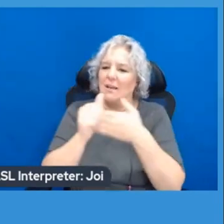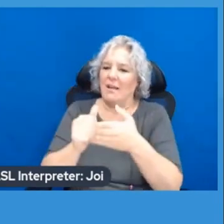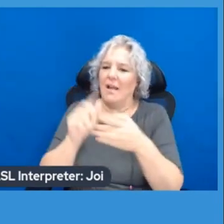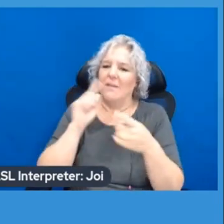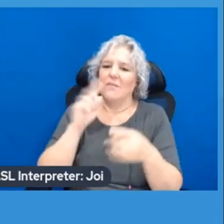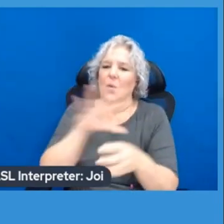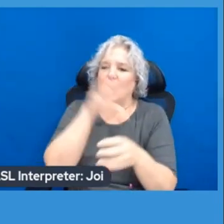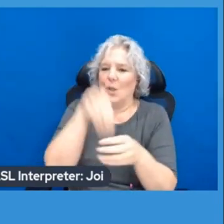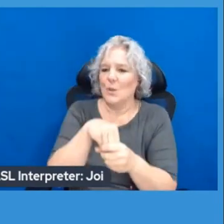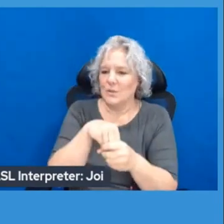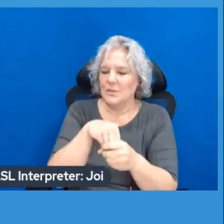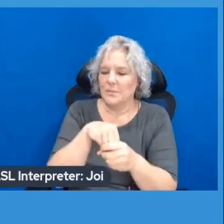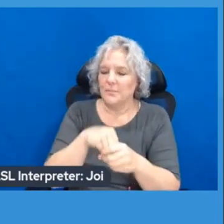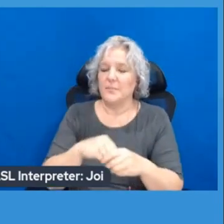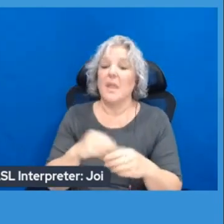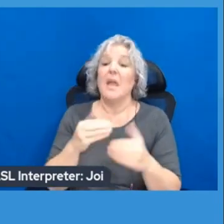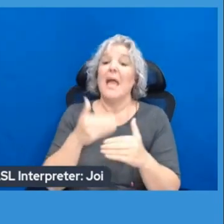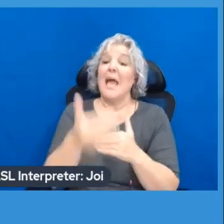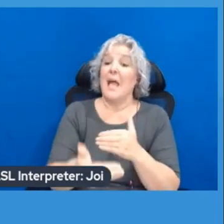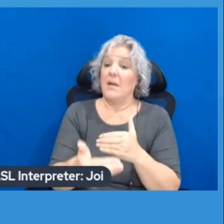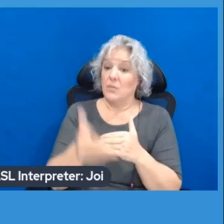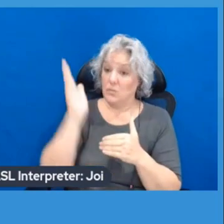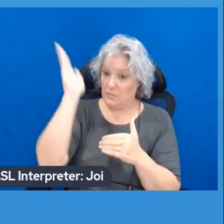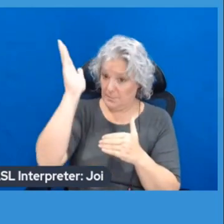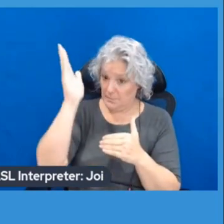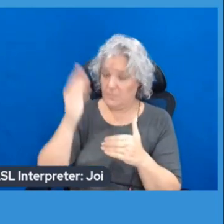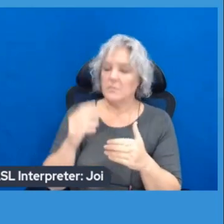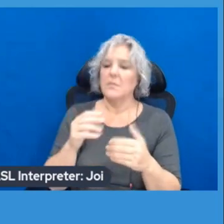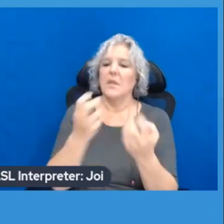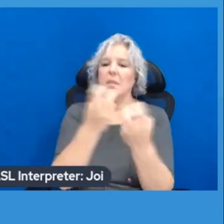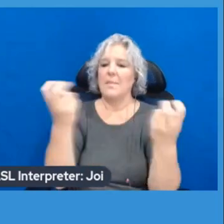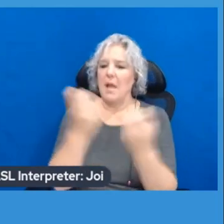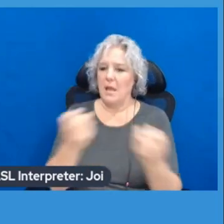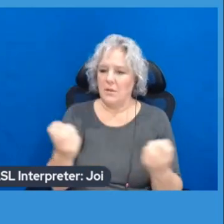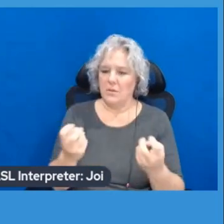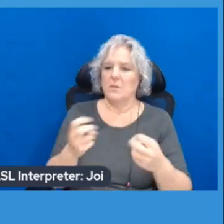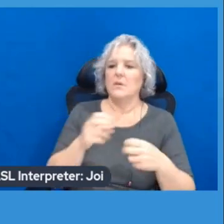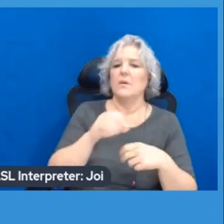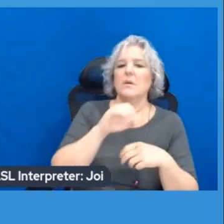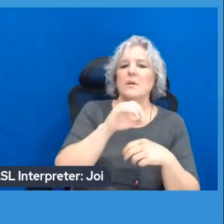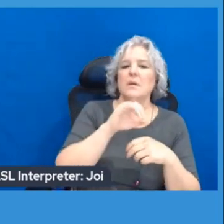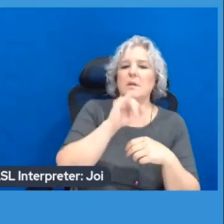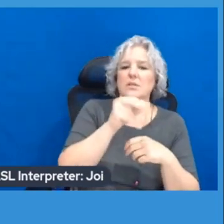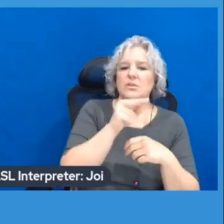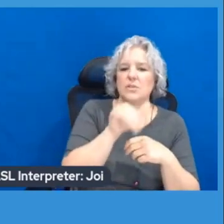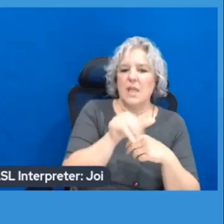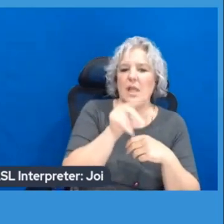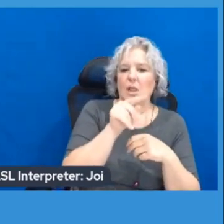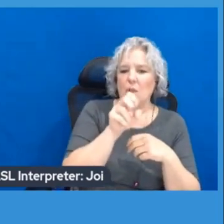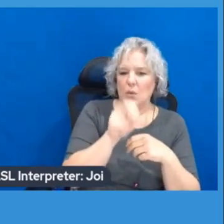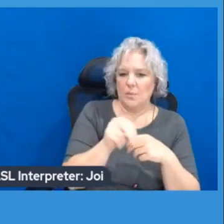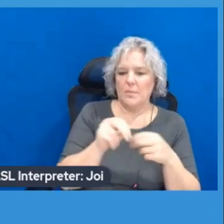Following our keynote, our panel for today includes Chih-Ing Lim, Rhodus Riggins, Jr.,